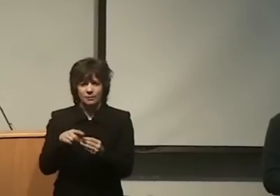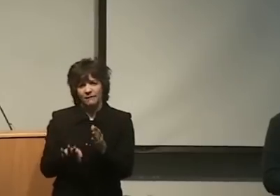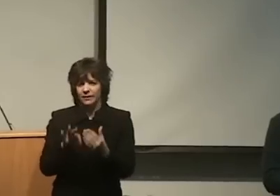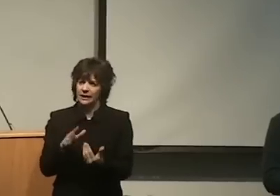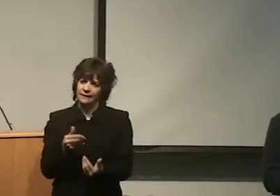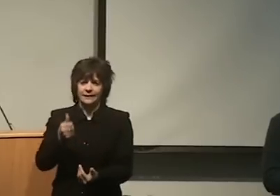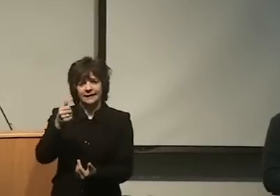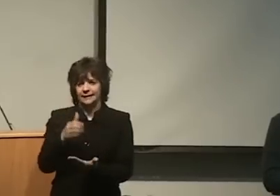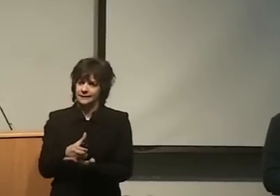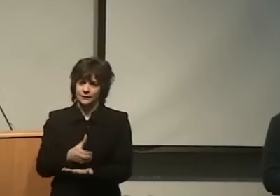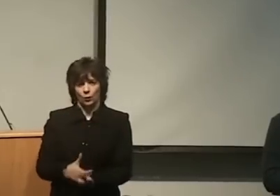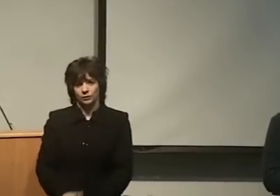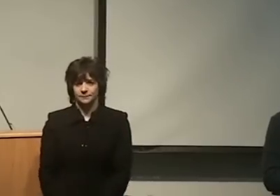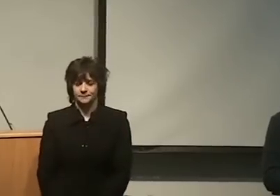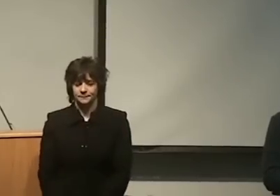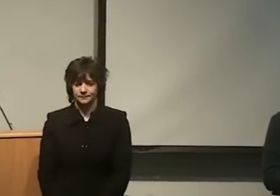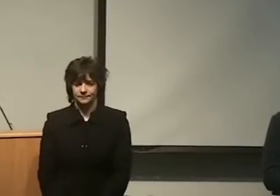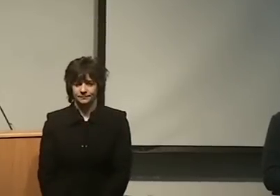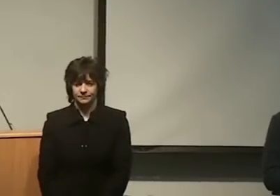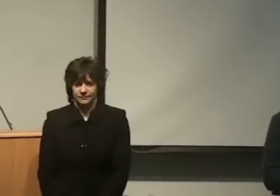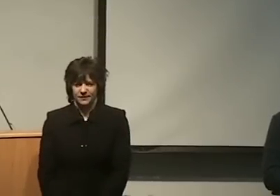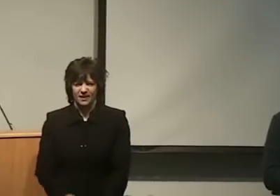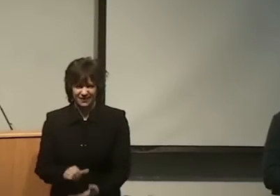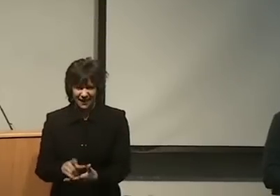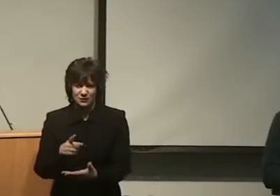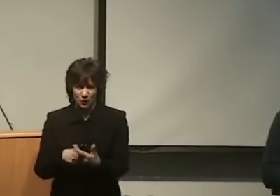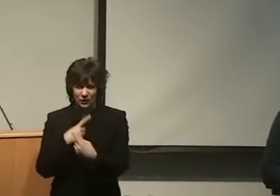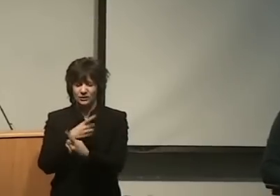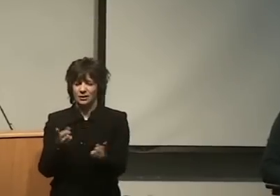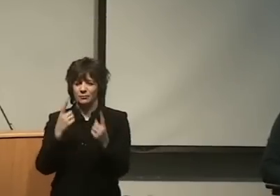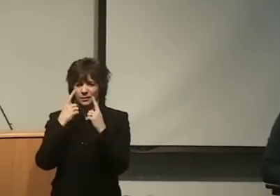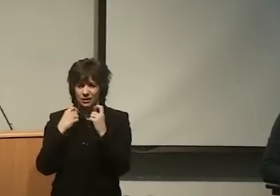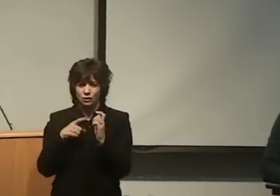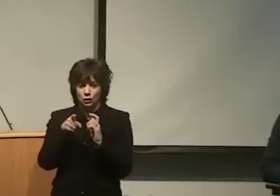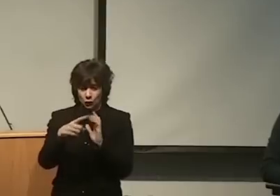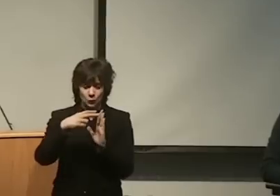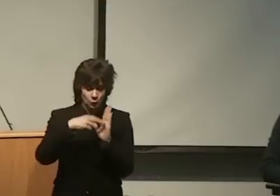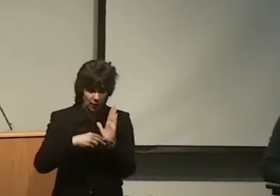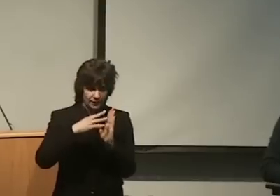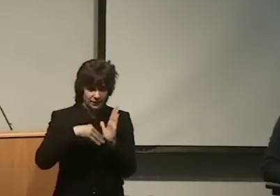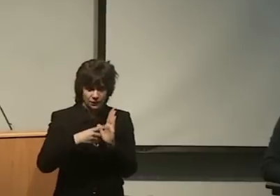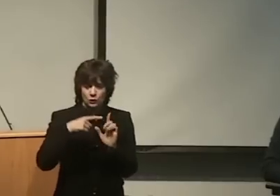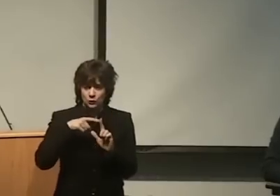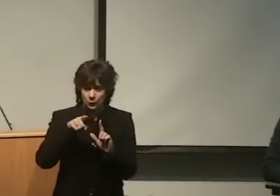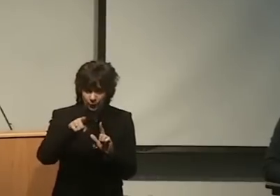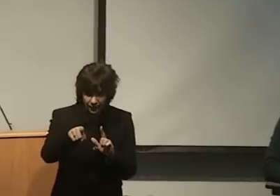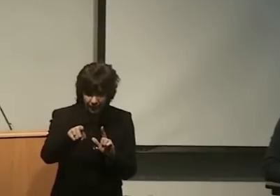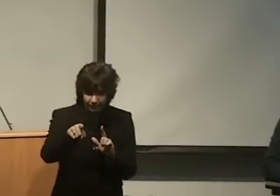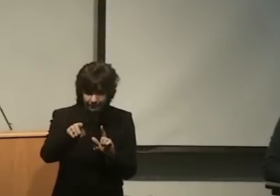You're sending that message because you read the syllabus to them. Instead of college is all about changing your mind.